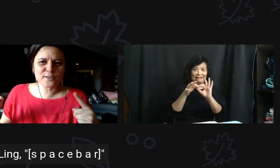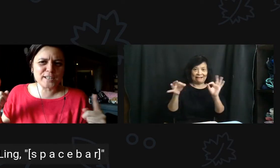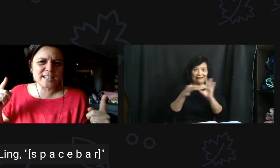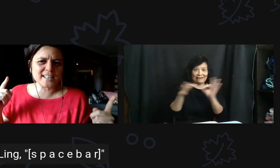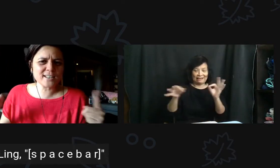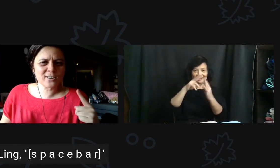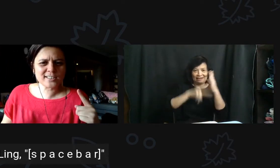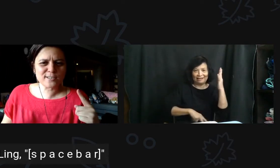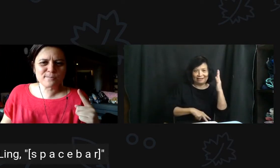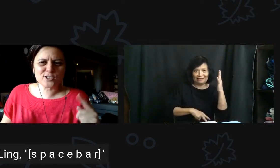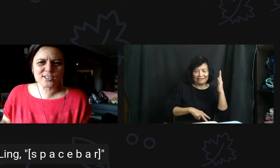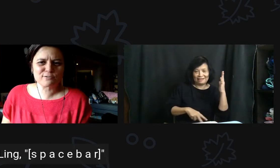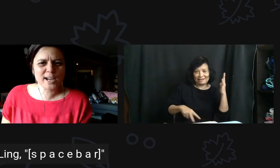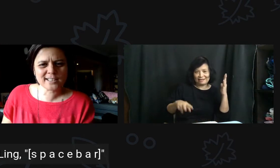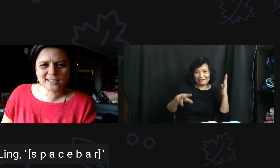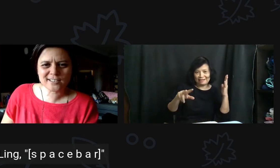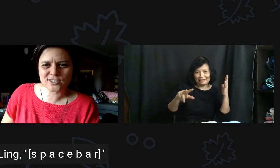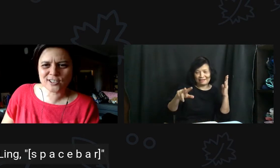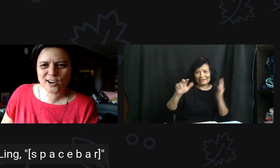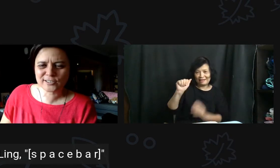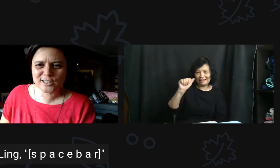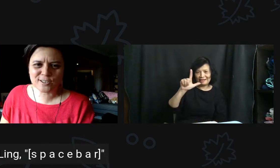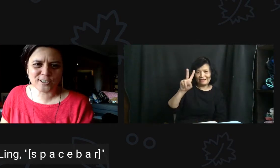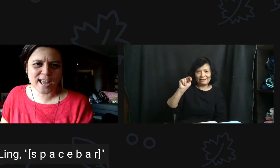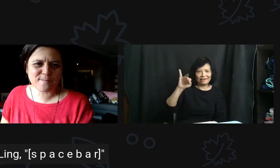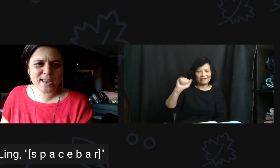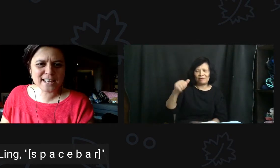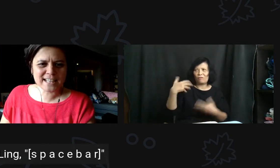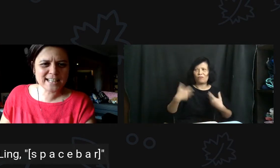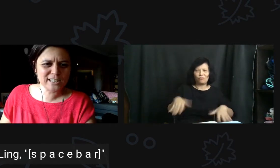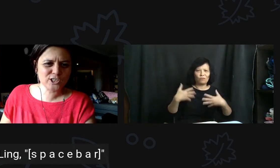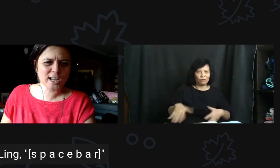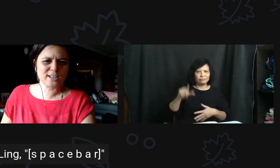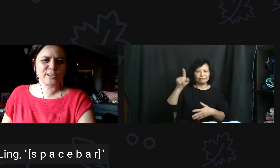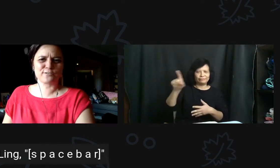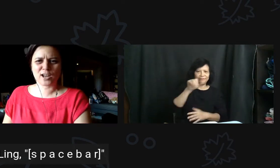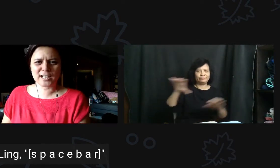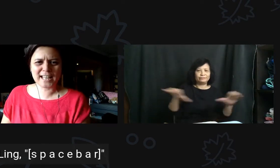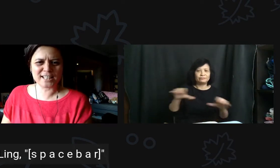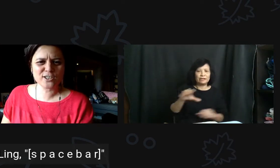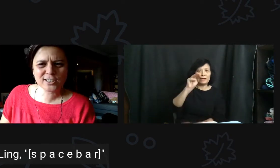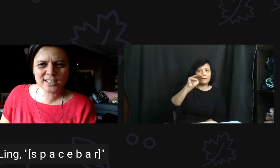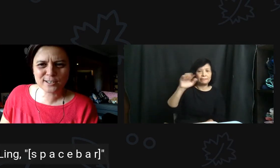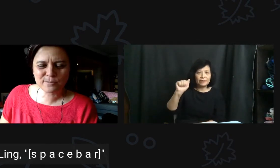Arvina is awesome, she's a writer, she's currently doing her MA in English and Creative Writing at Nottingham.